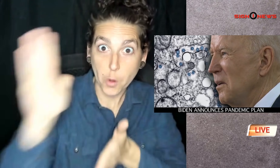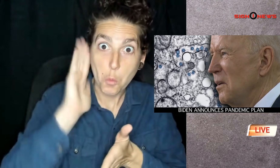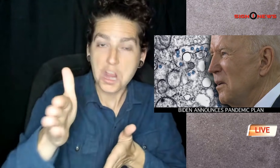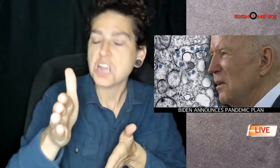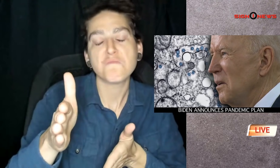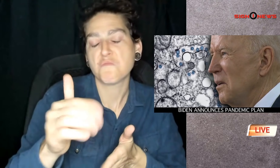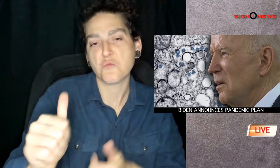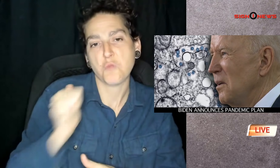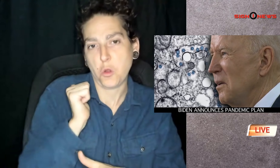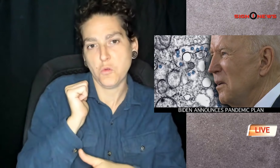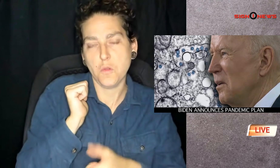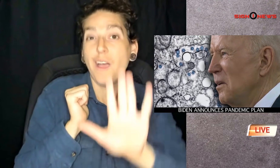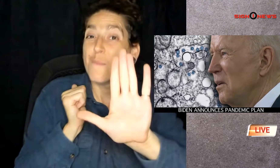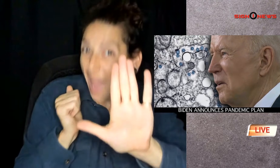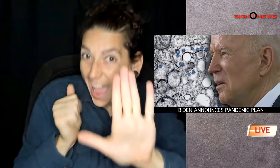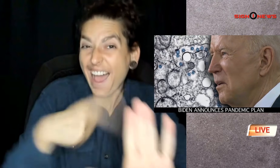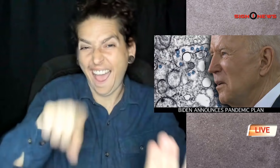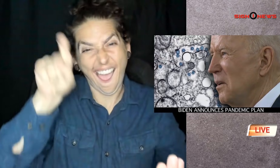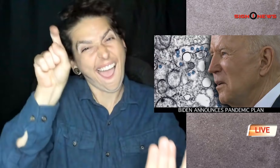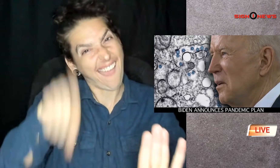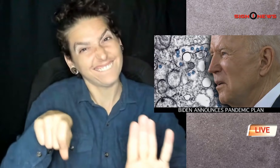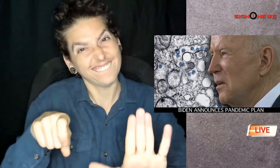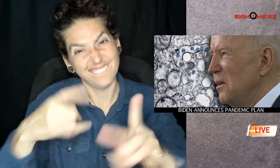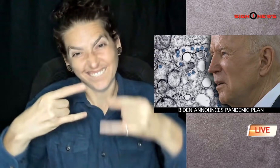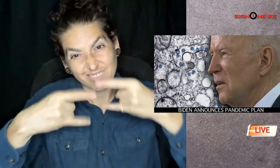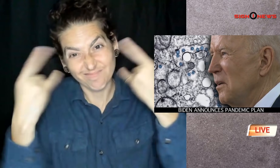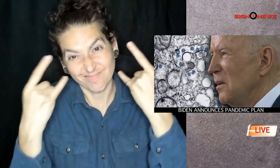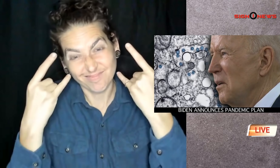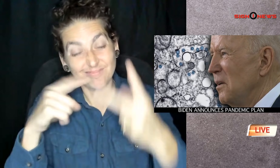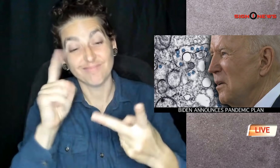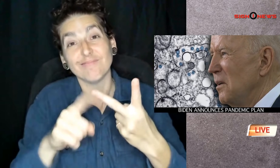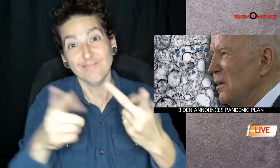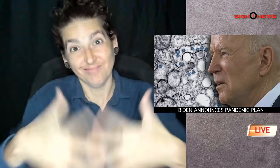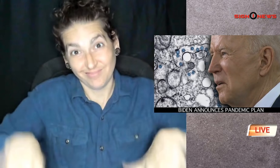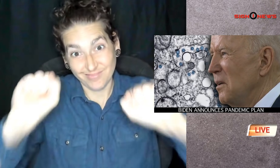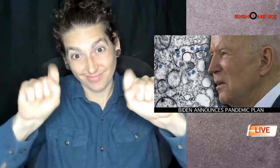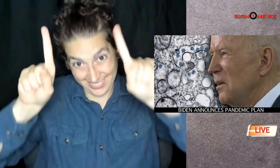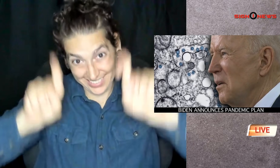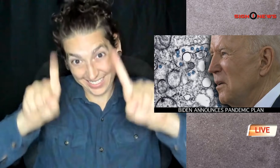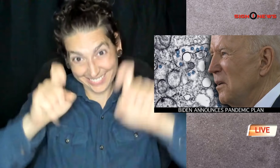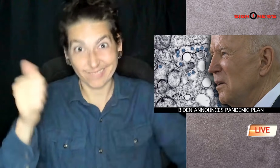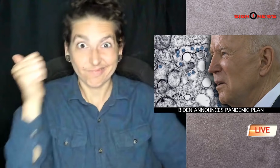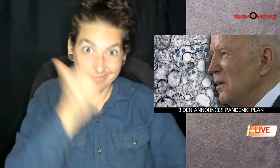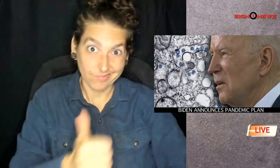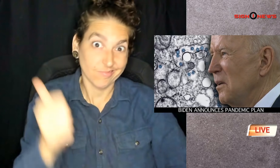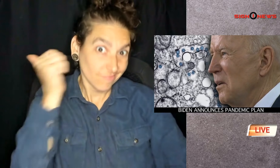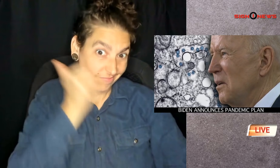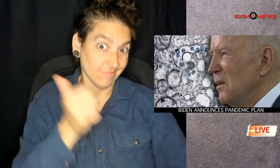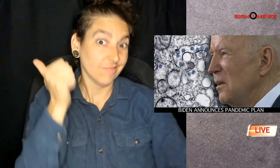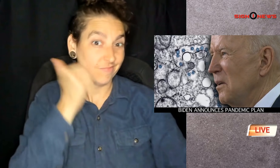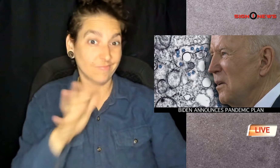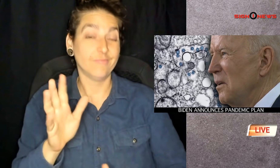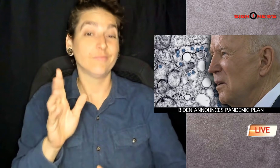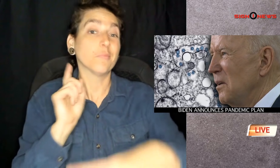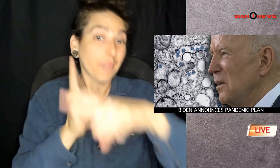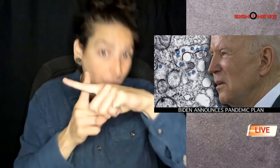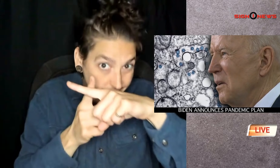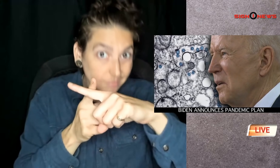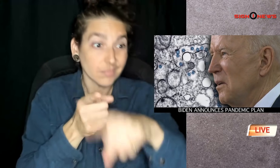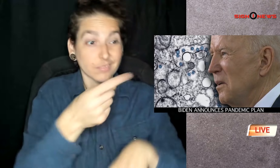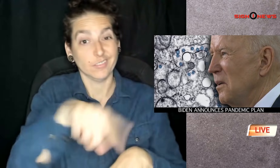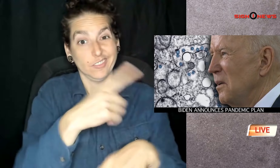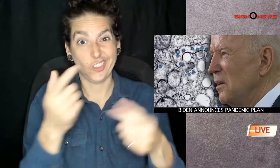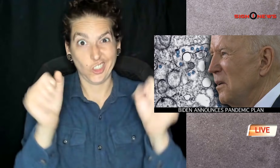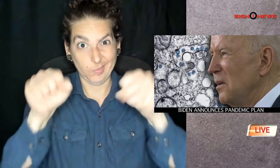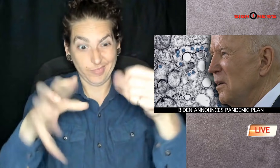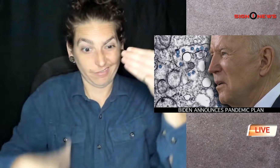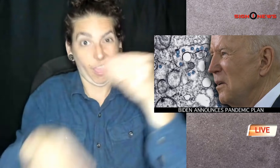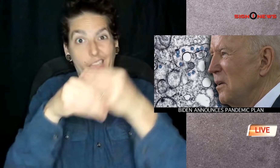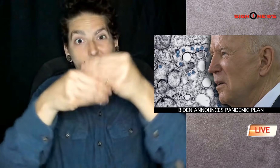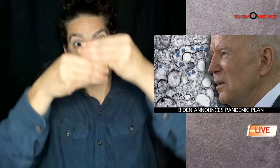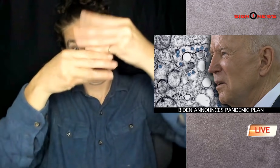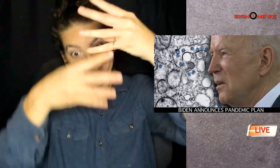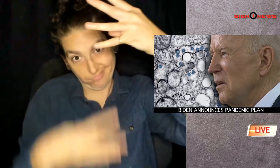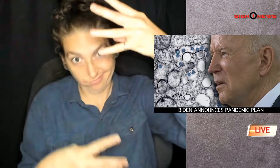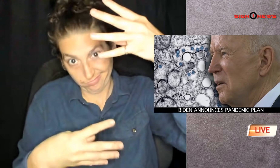not be let go but they would have to wear a mask submit to regular testing and there